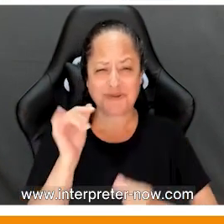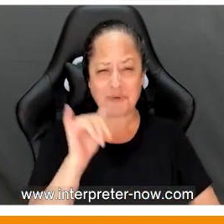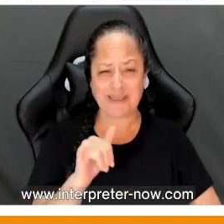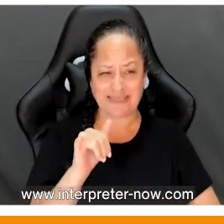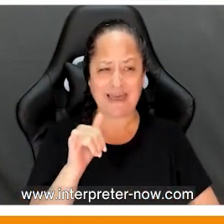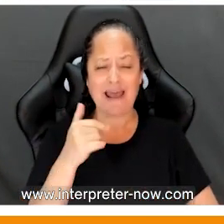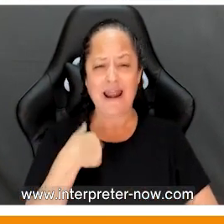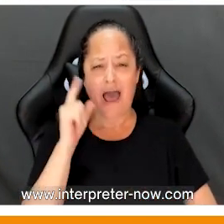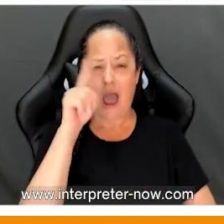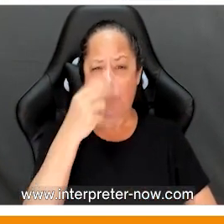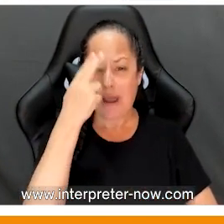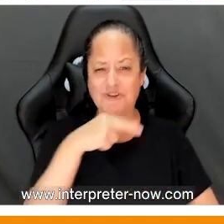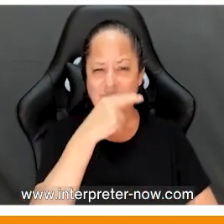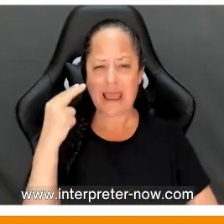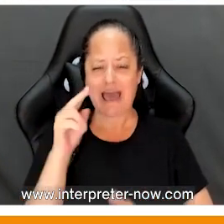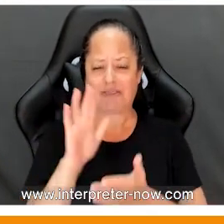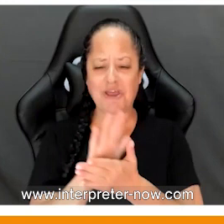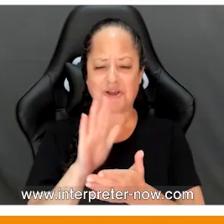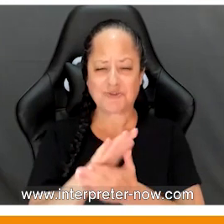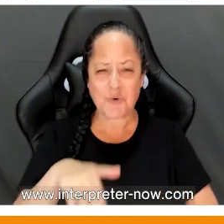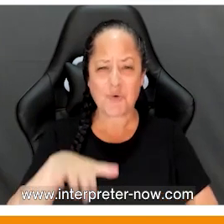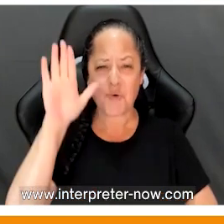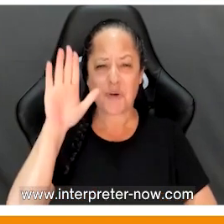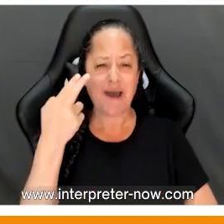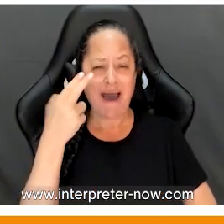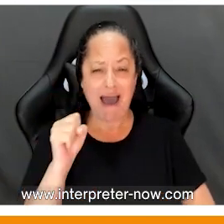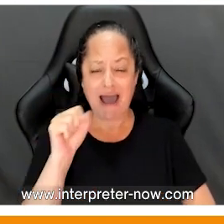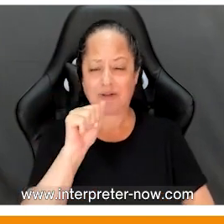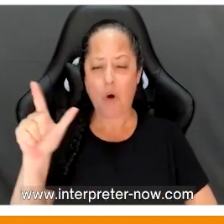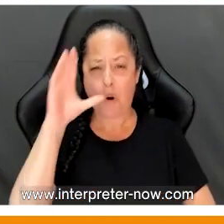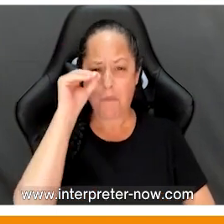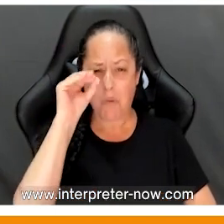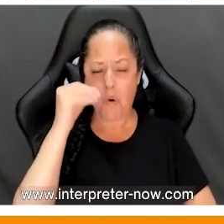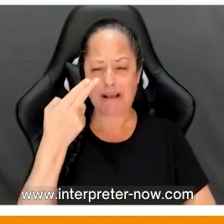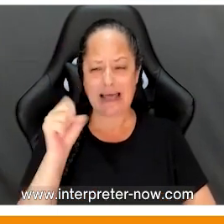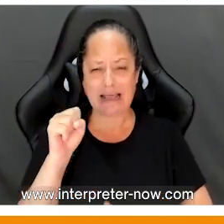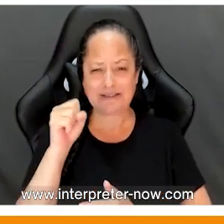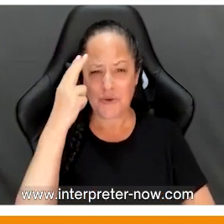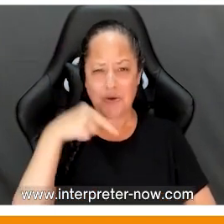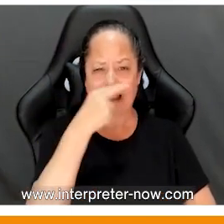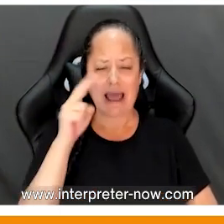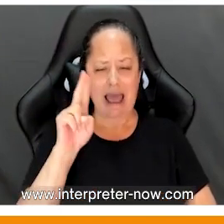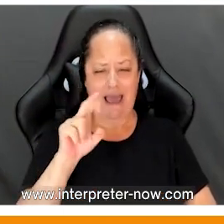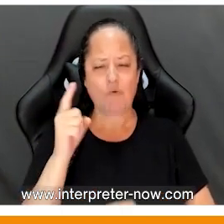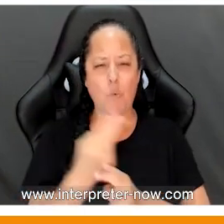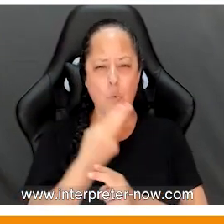Also, for perspective, I went to Catholic school my entire life. So even in high school, all-boys Catholic high school, we had to wear khakis, and dress